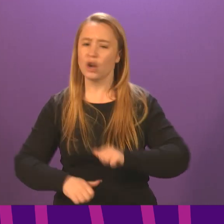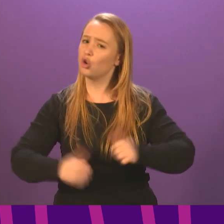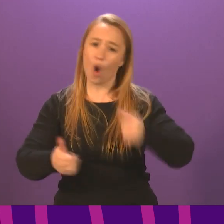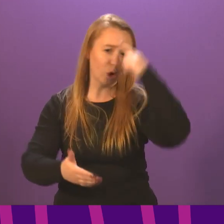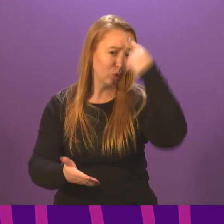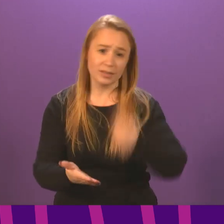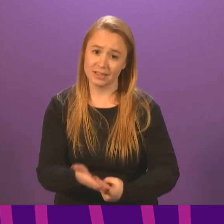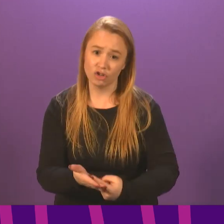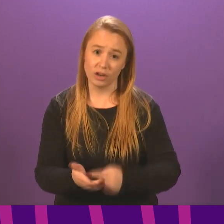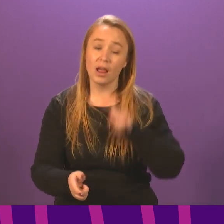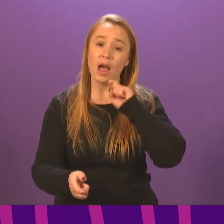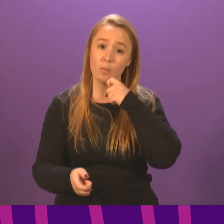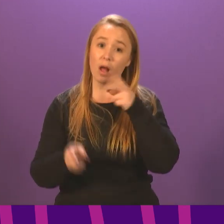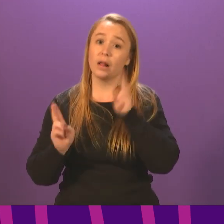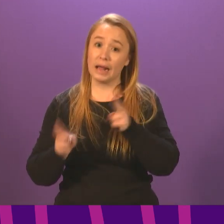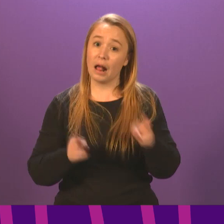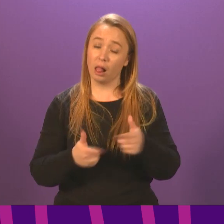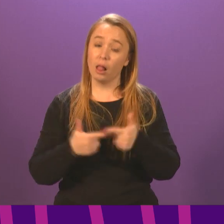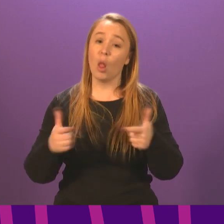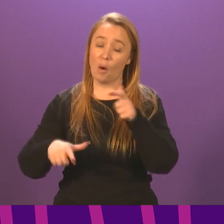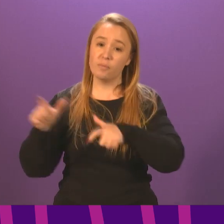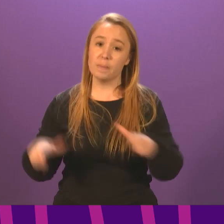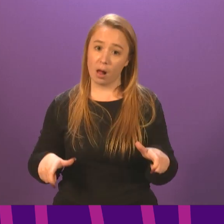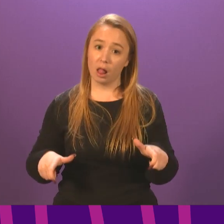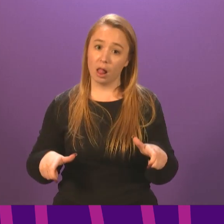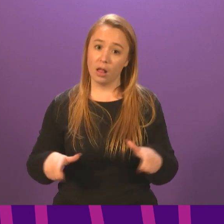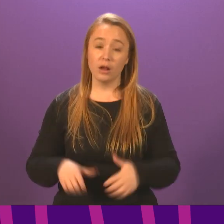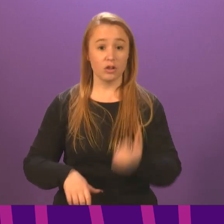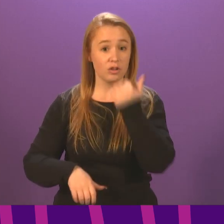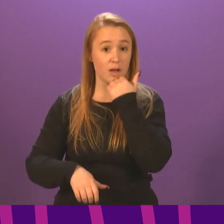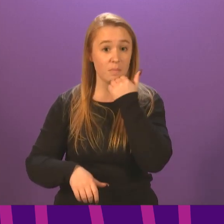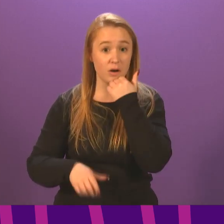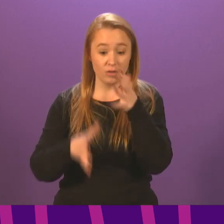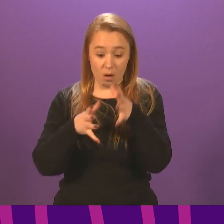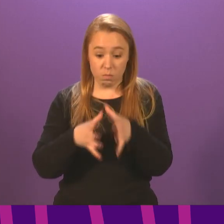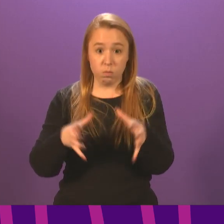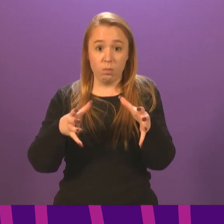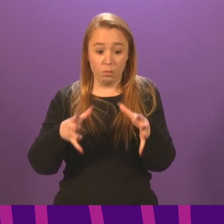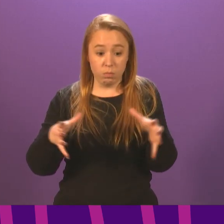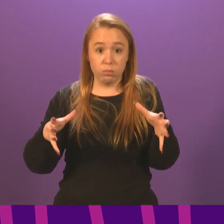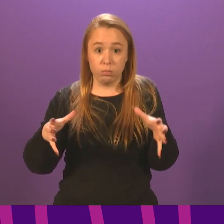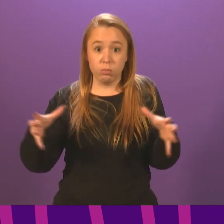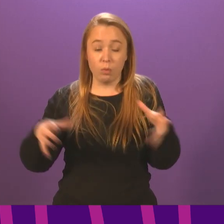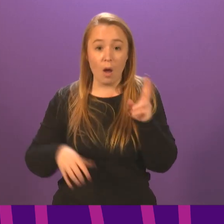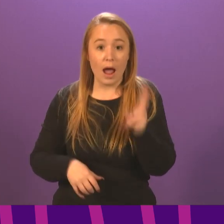“will cost many lives”. Now that we are seeing an increase in infections again, fully